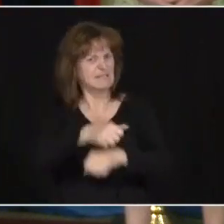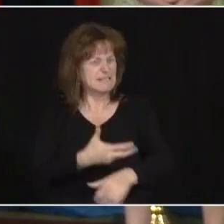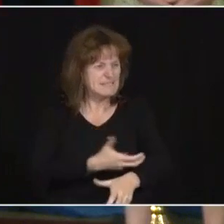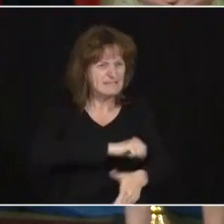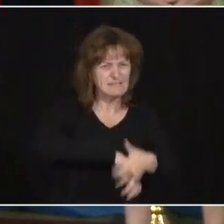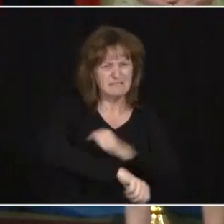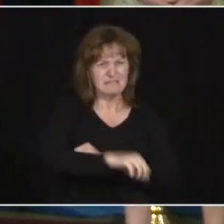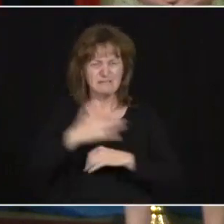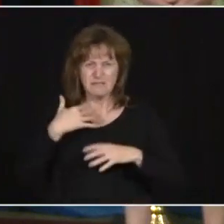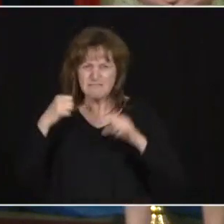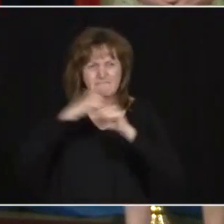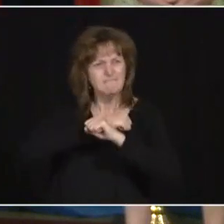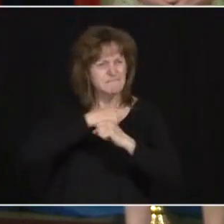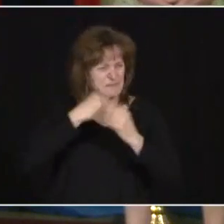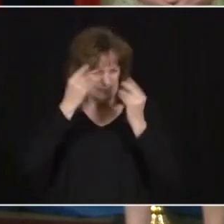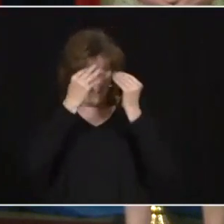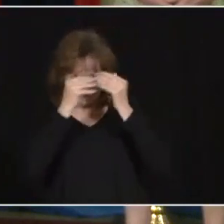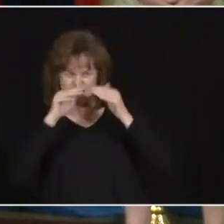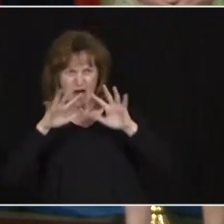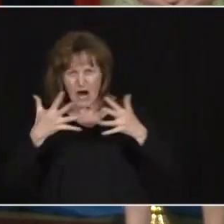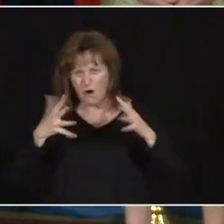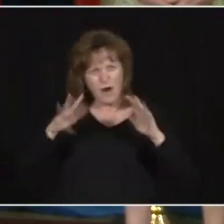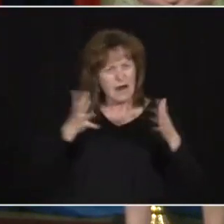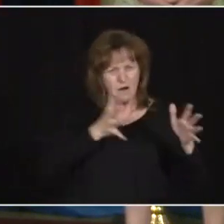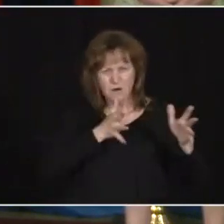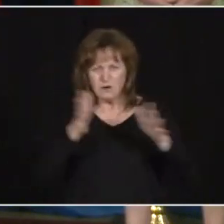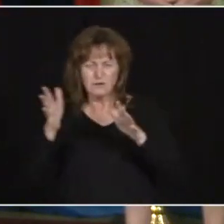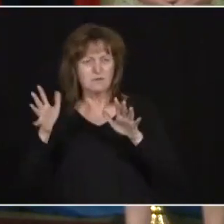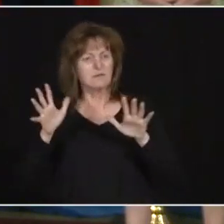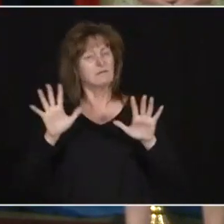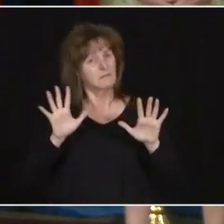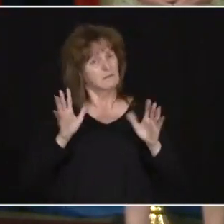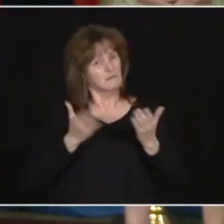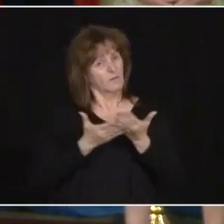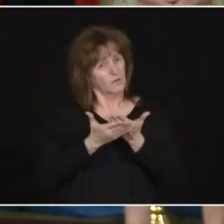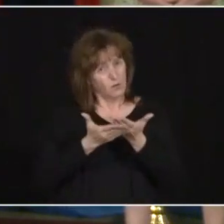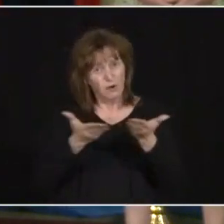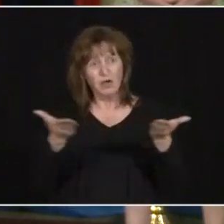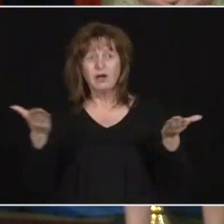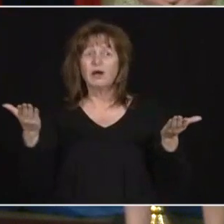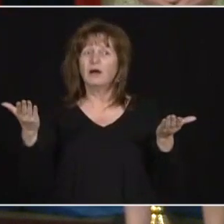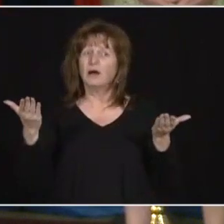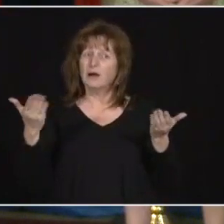have made tremendous progress. Today we're on